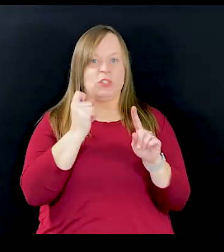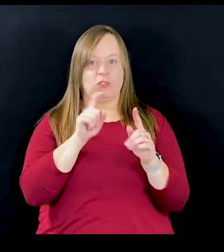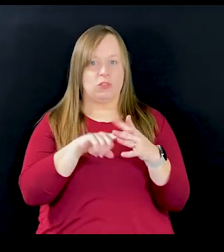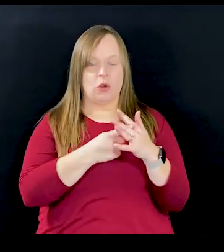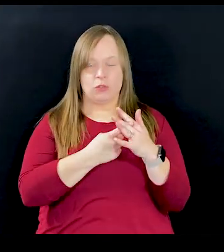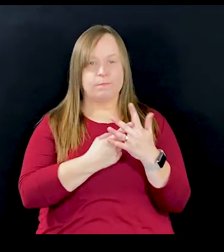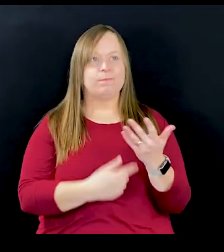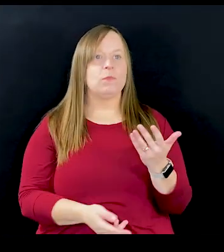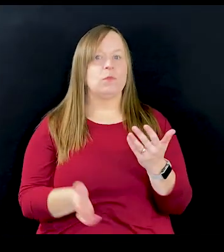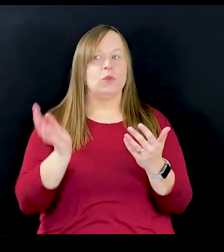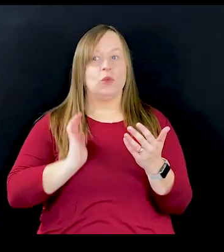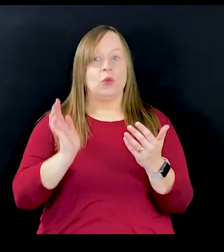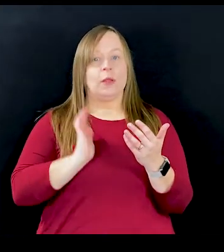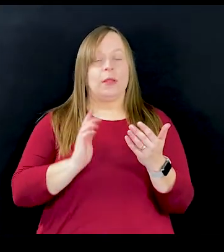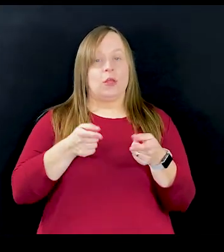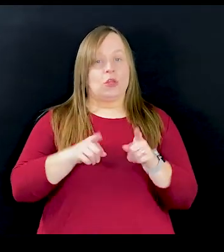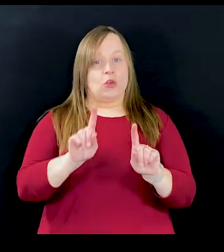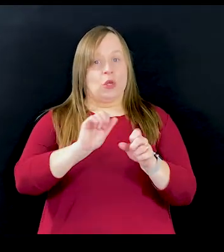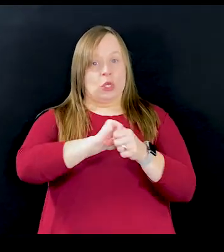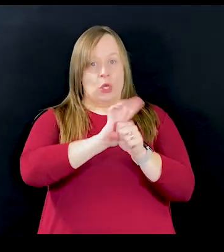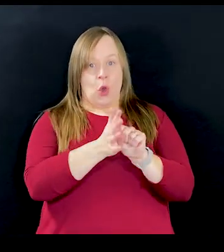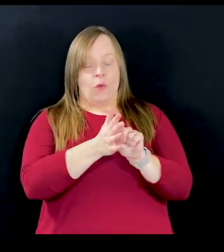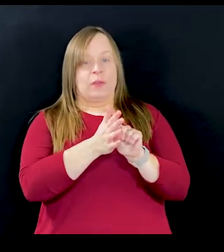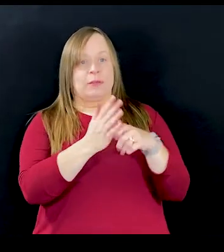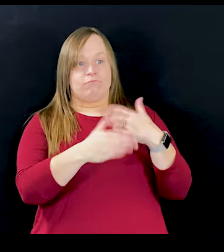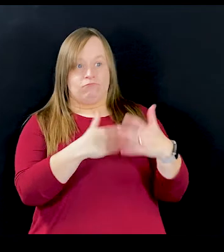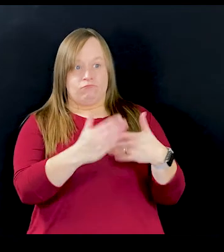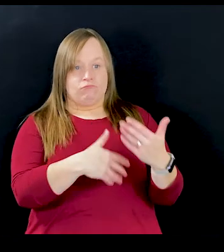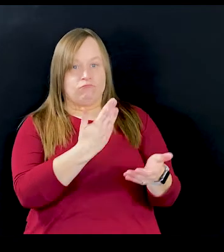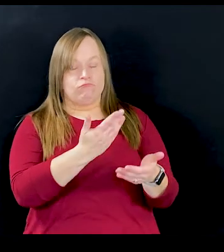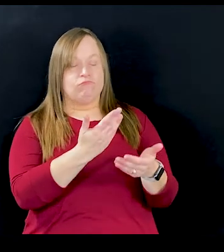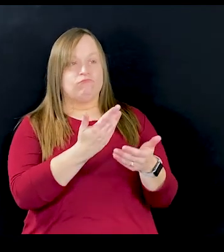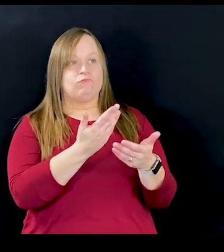So early on during the COVID pandemic,